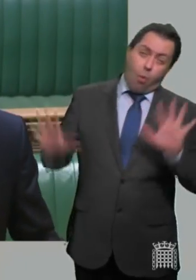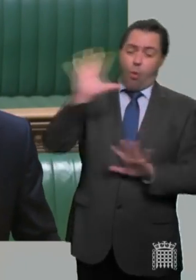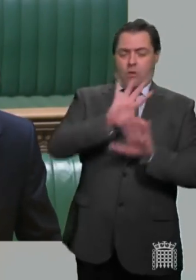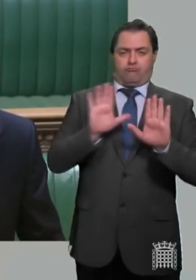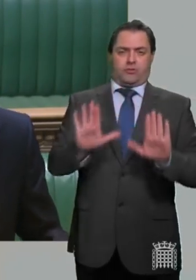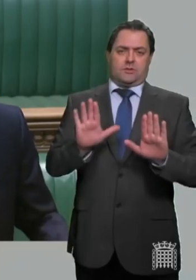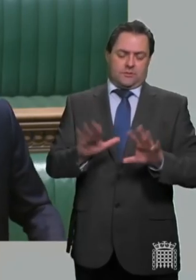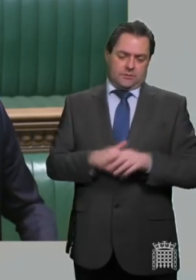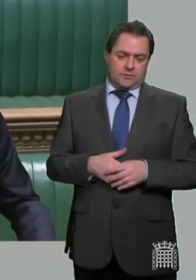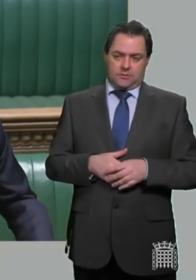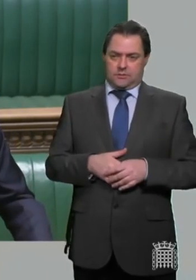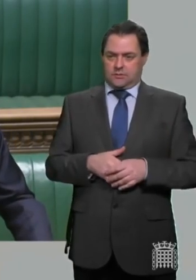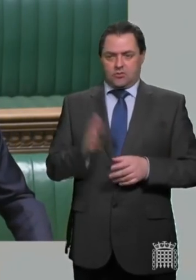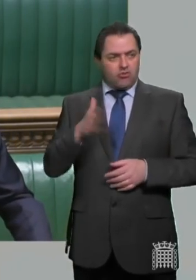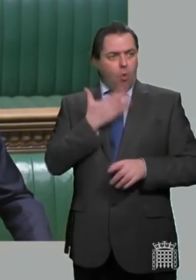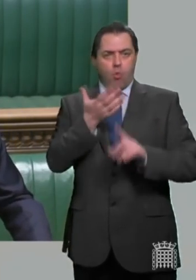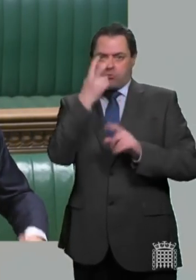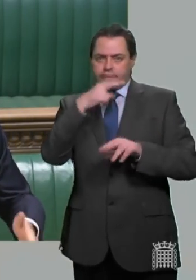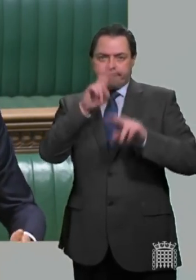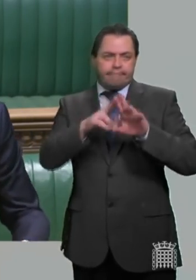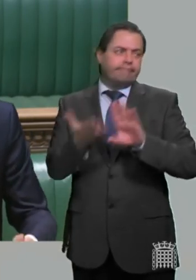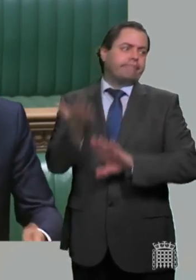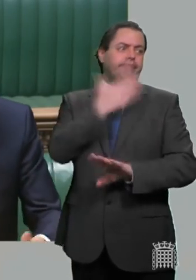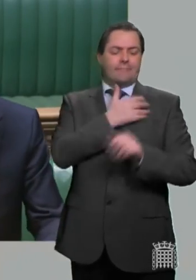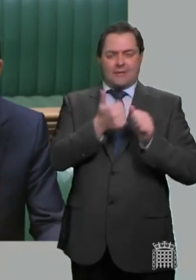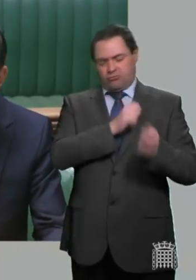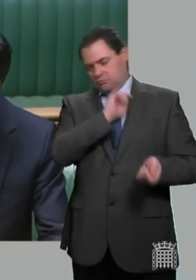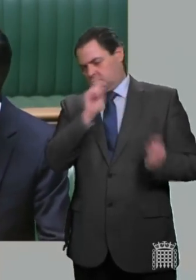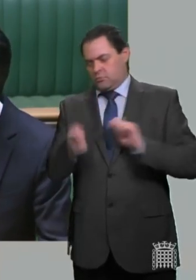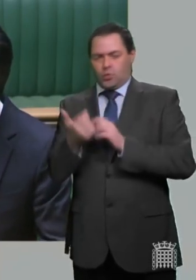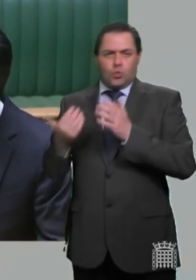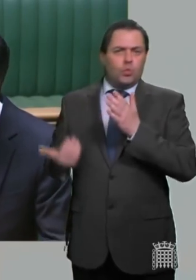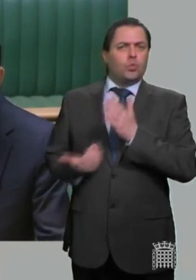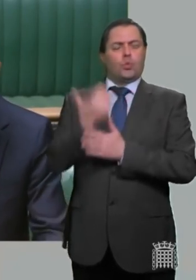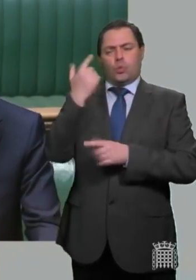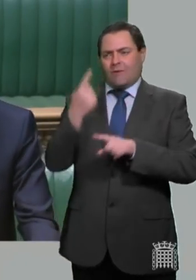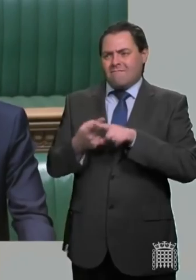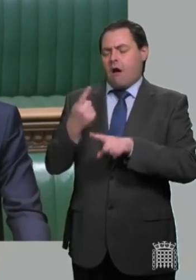to replace the industries of the past with green, innovative, fast-growing new businesses,